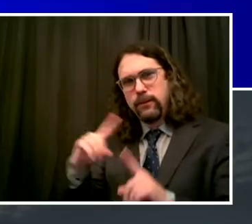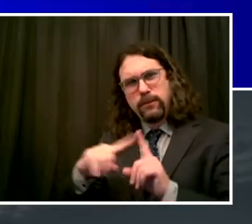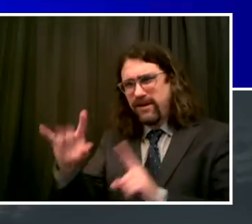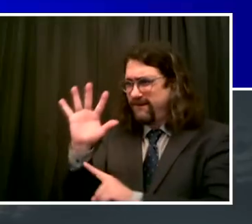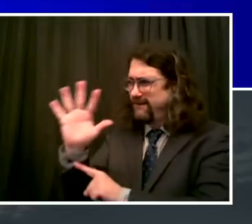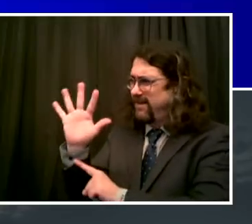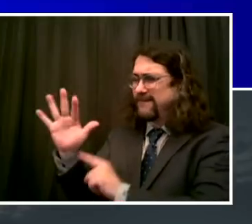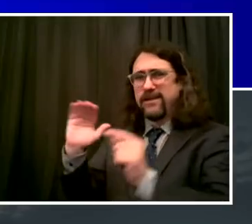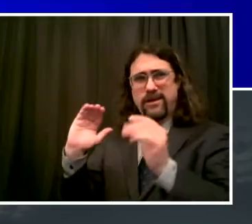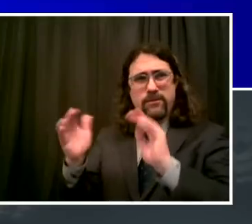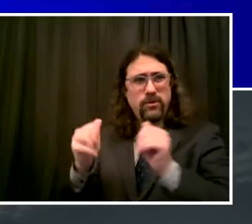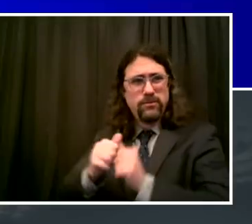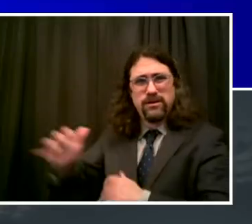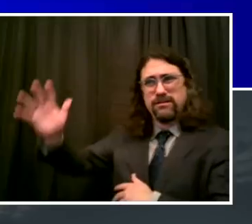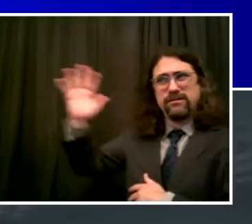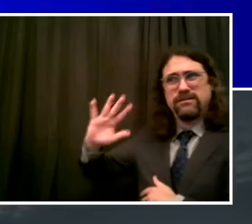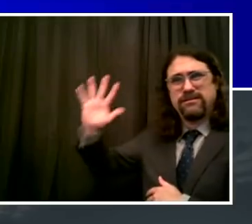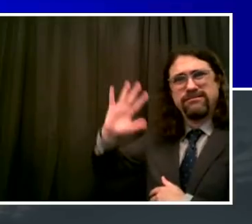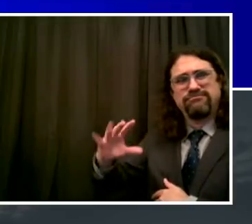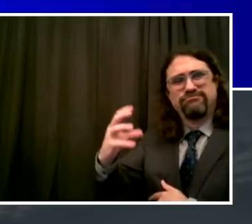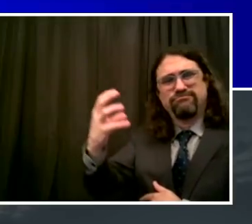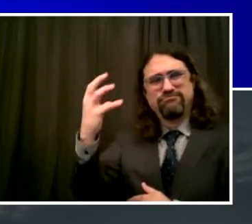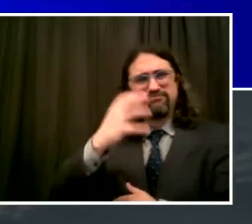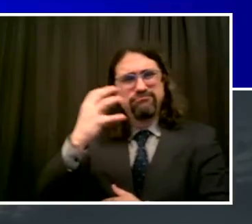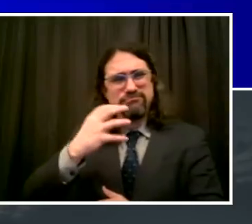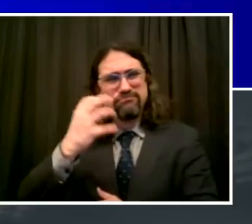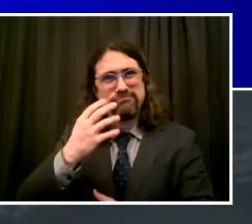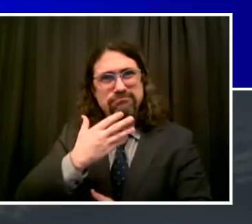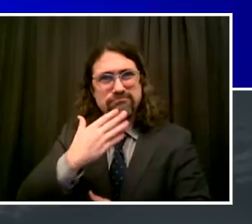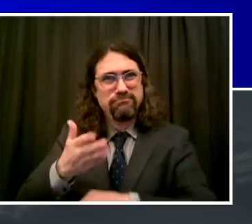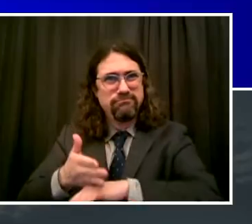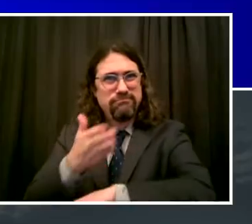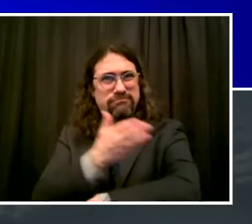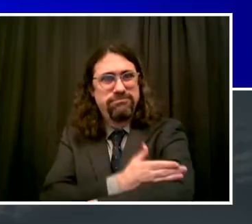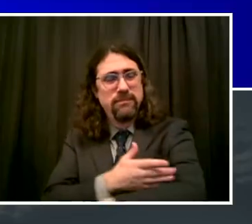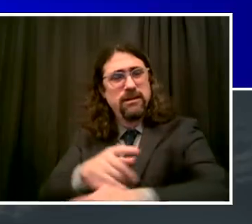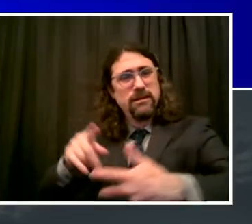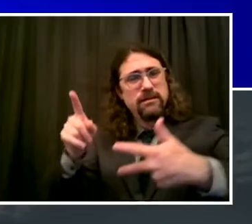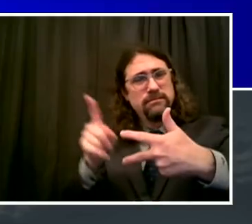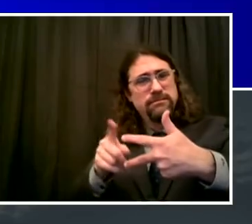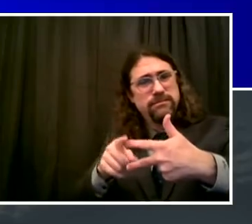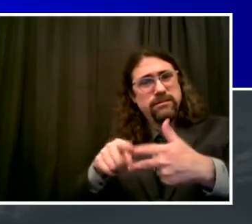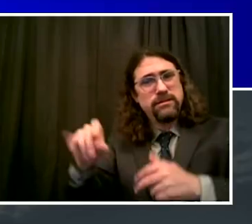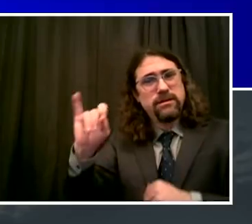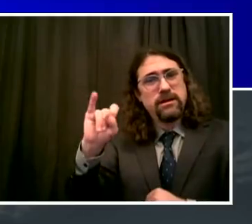WE ARE NOT OUT OF THE WOODS, BUT WHEN YO S A A LOW 5S NG COMO WA RTO OF YO.U IDAM OF